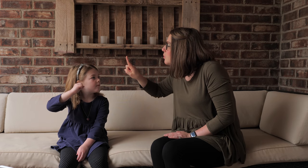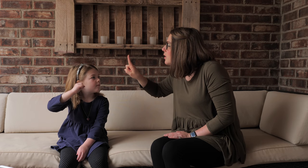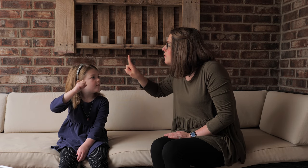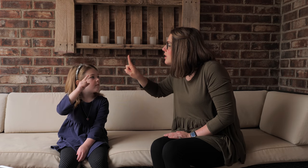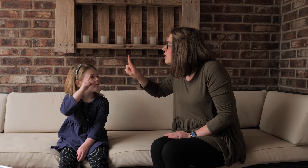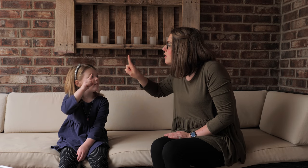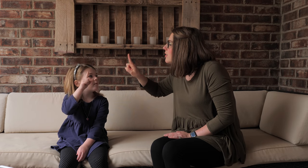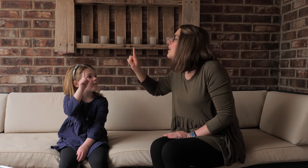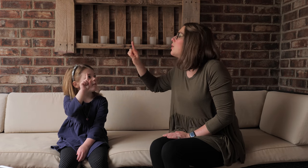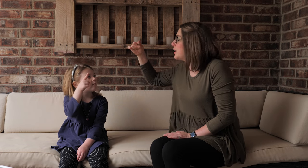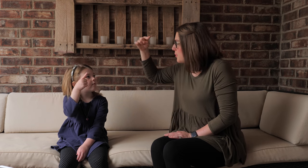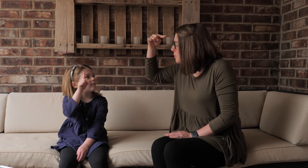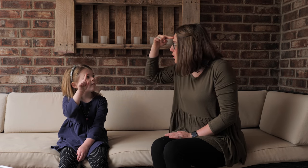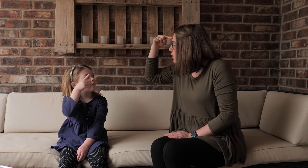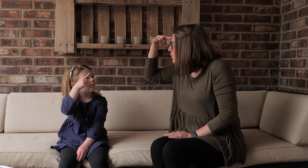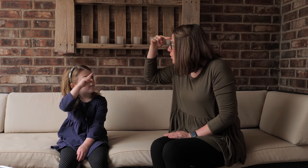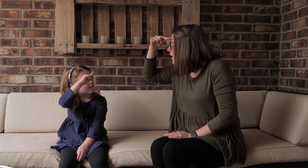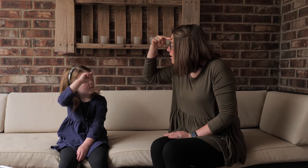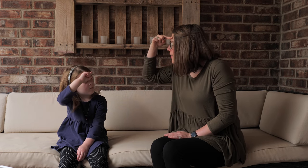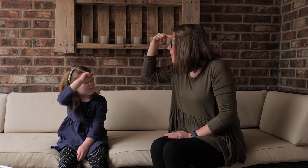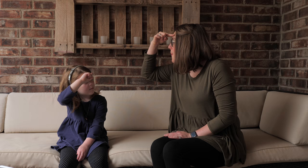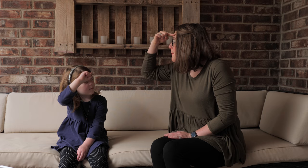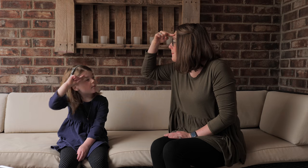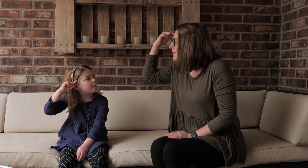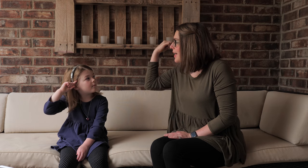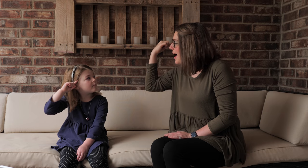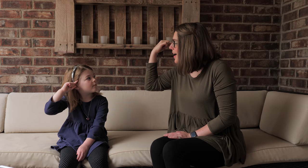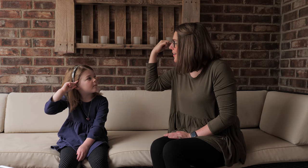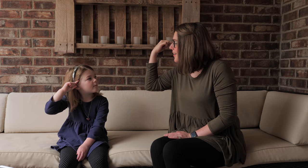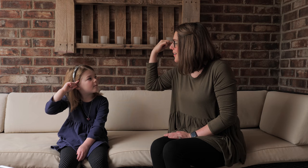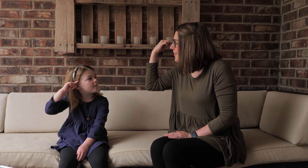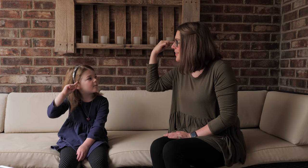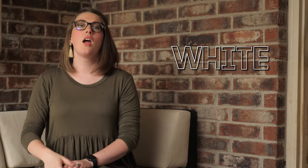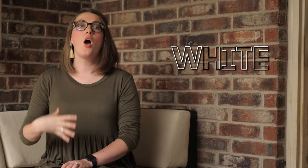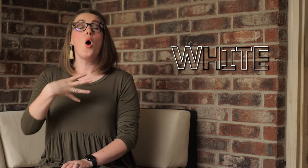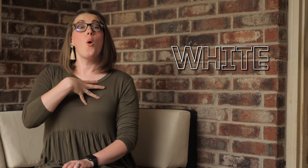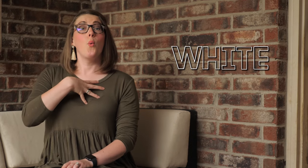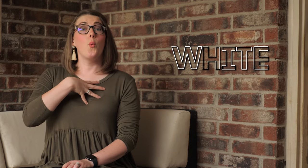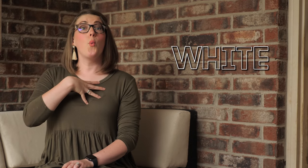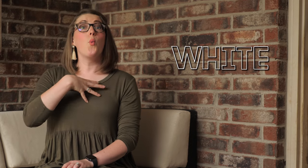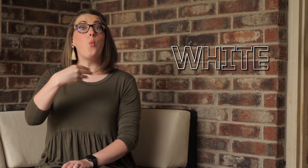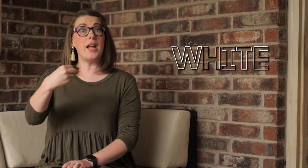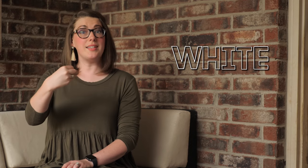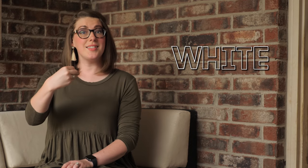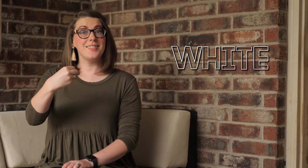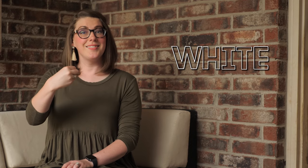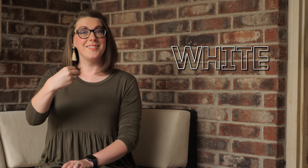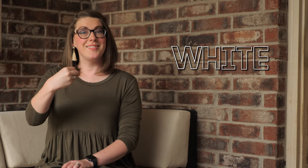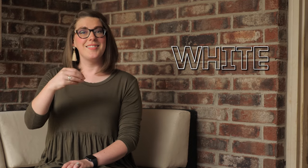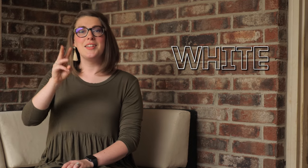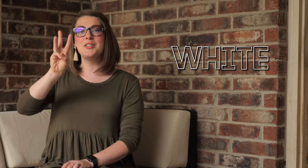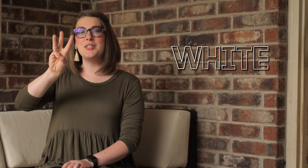we go. One your forehead. There we go. Black. White